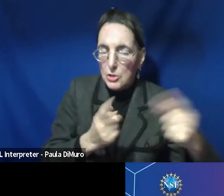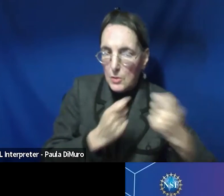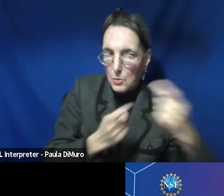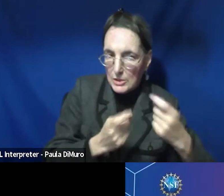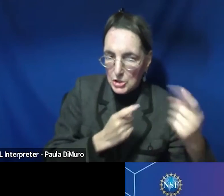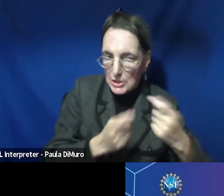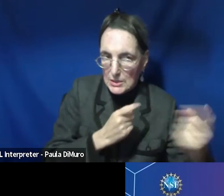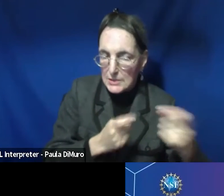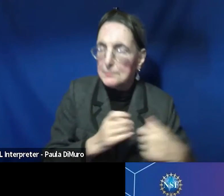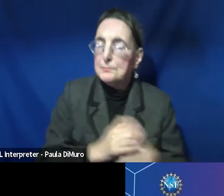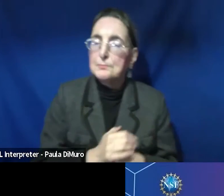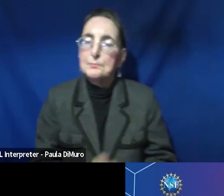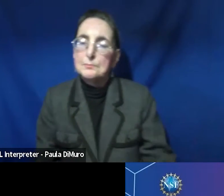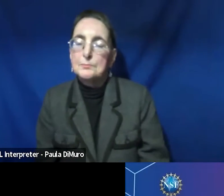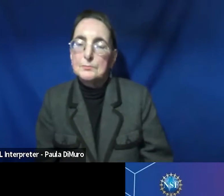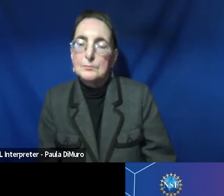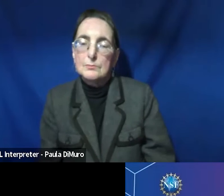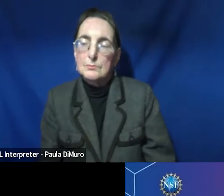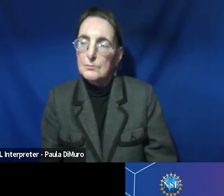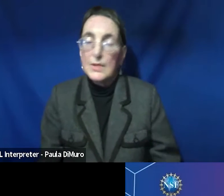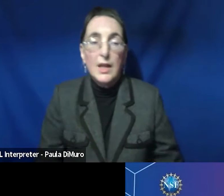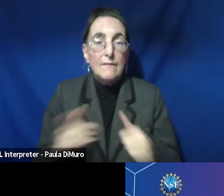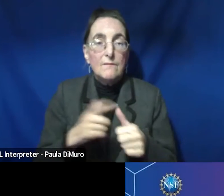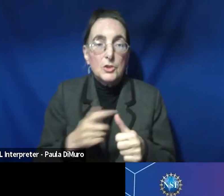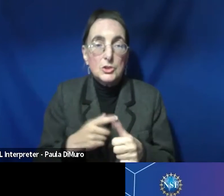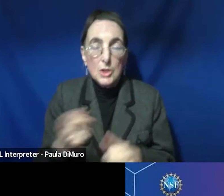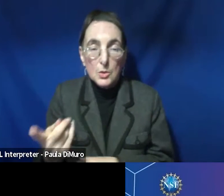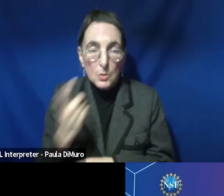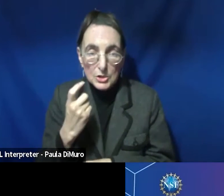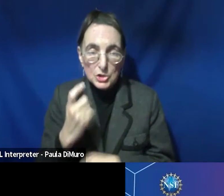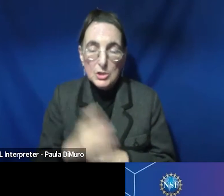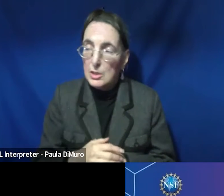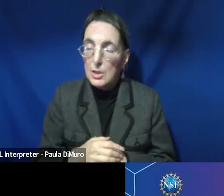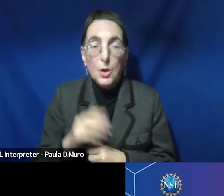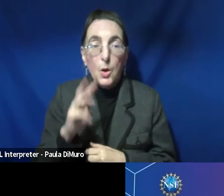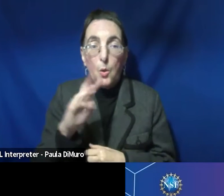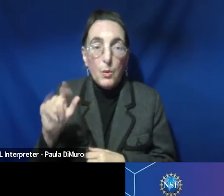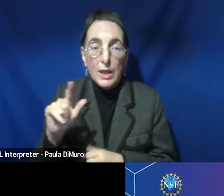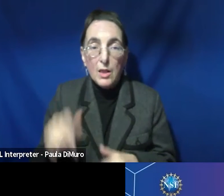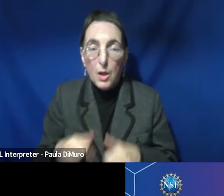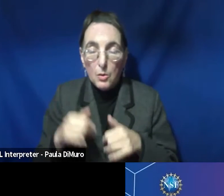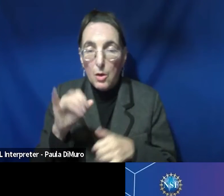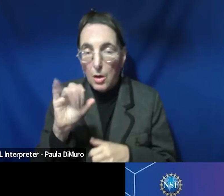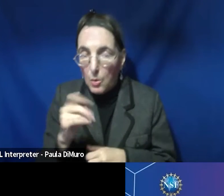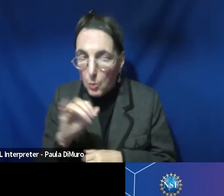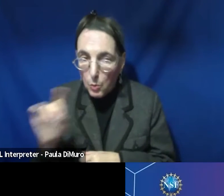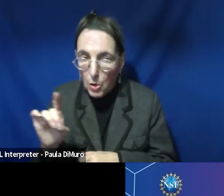So first question is, will Award and Amendment Documents that are currently viewable